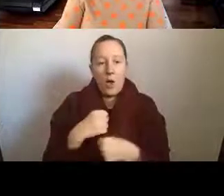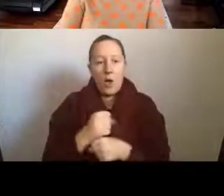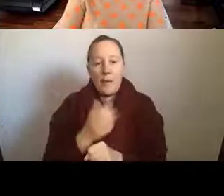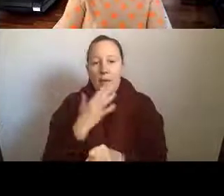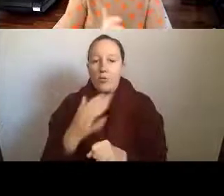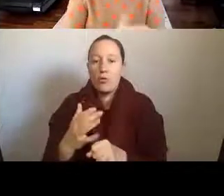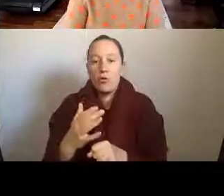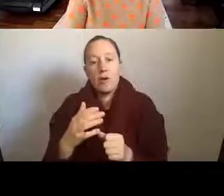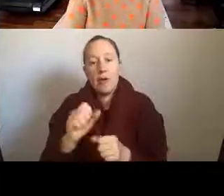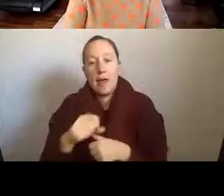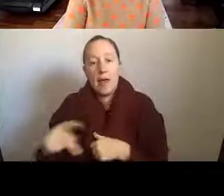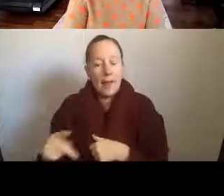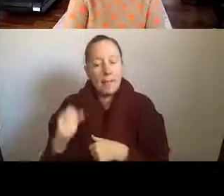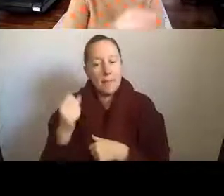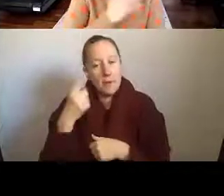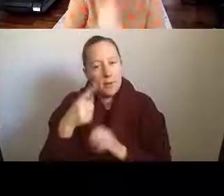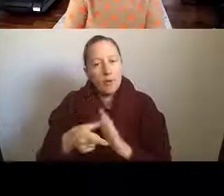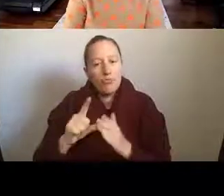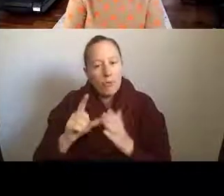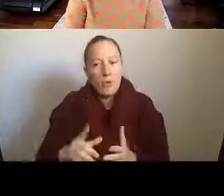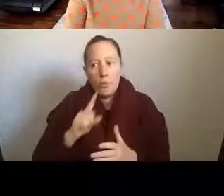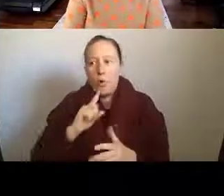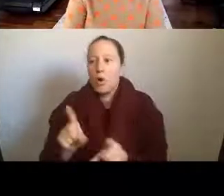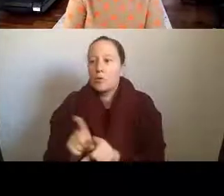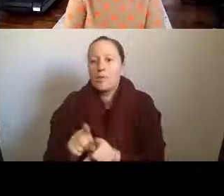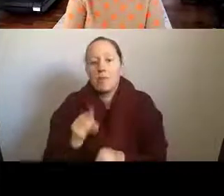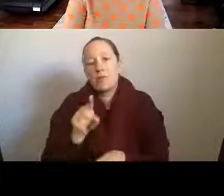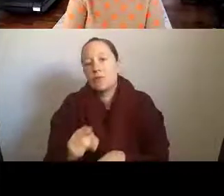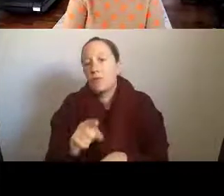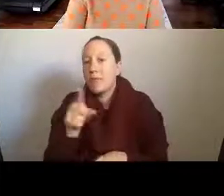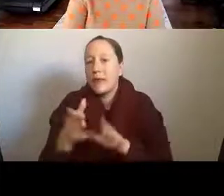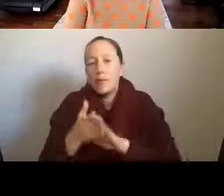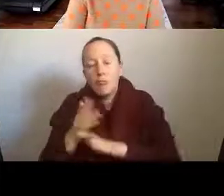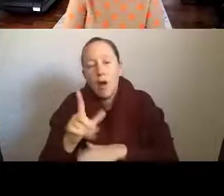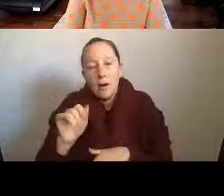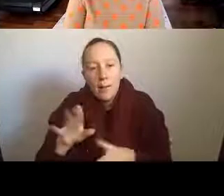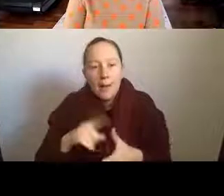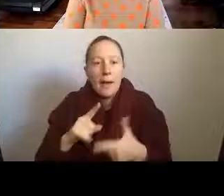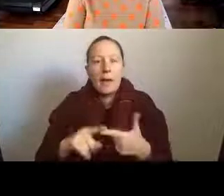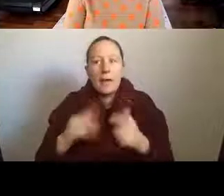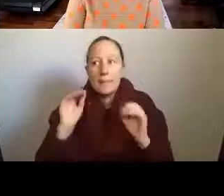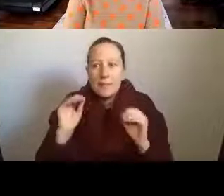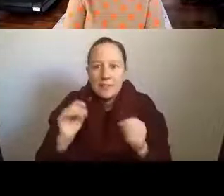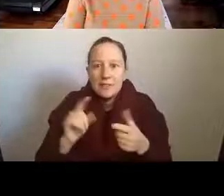They run labs, they're doing teaching, they also have regular life responsibilities,